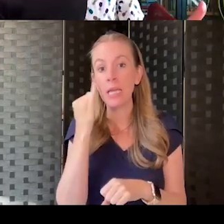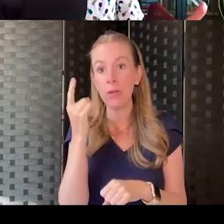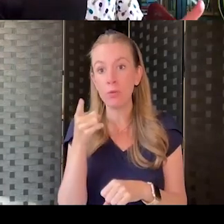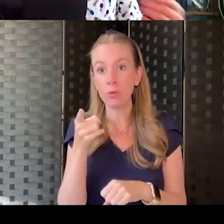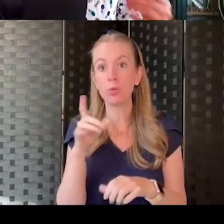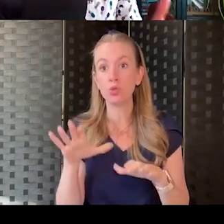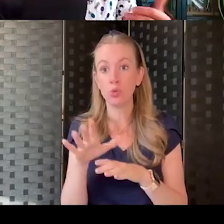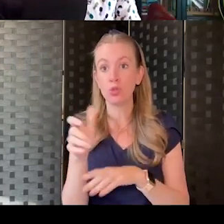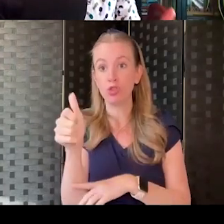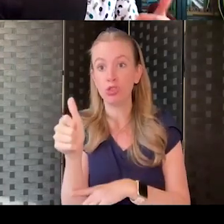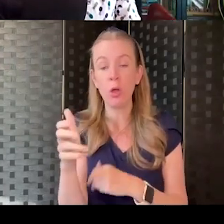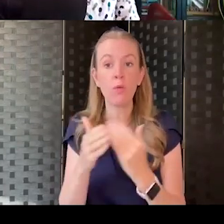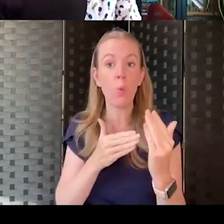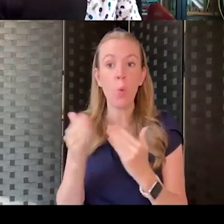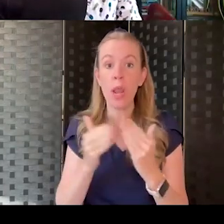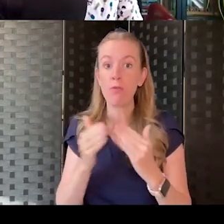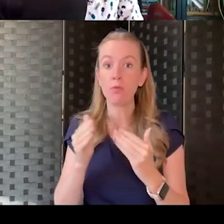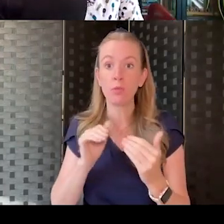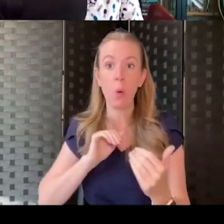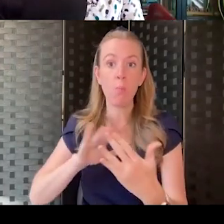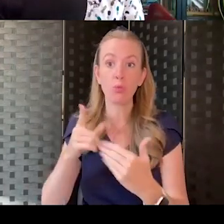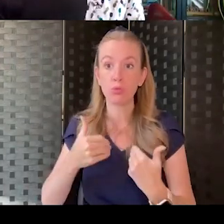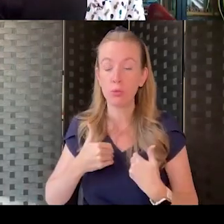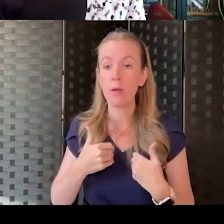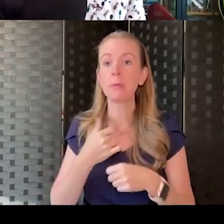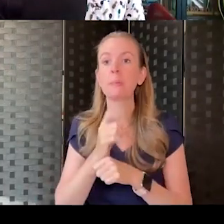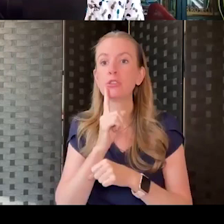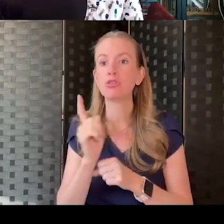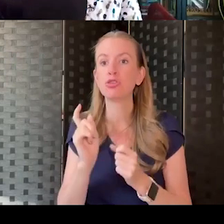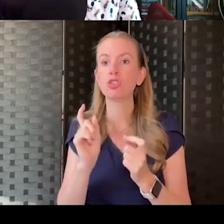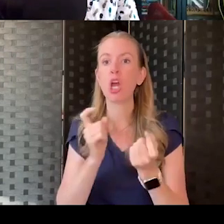on your own, whatever technique you eventually develop, make sure it adapts as much as possible